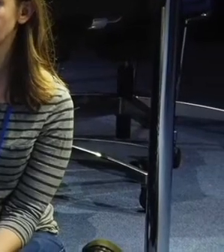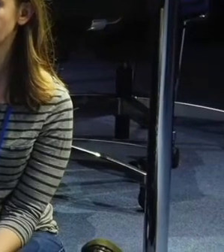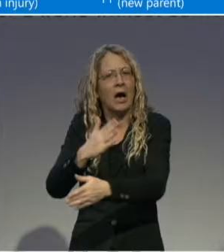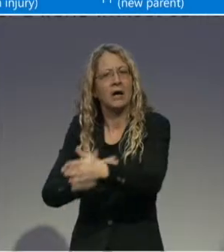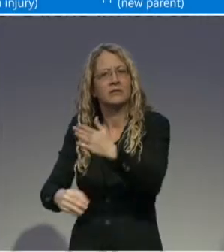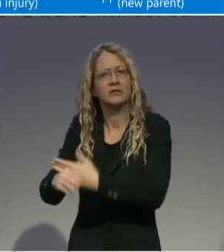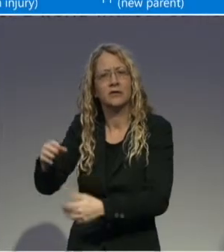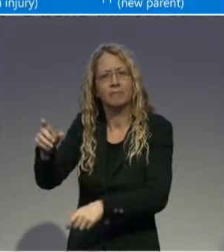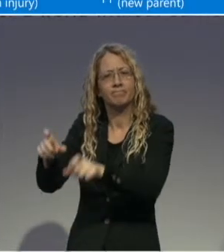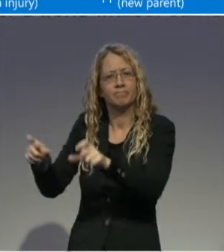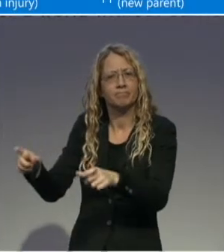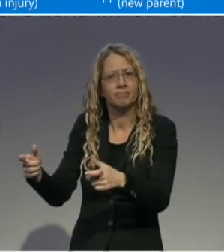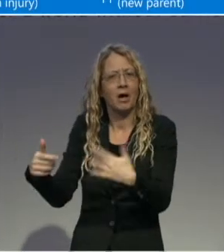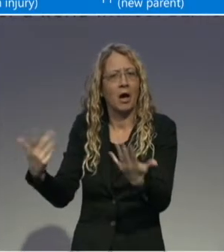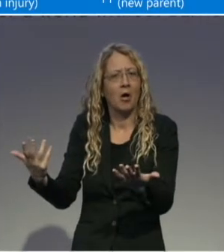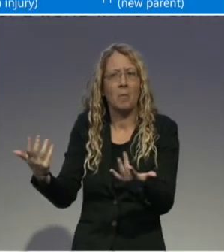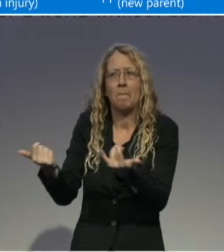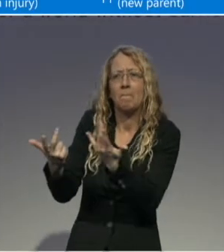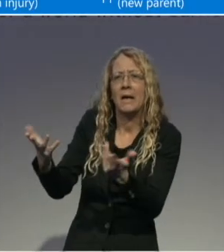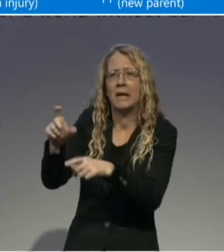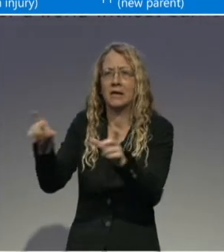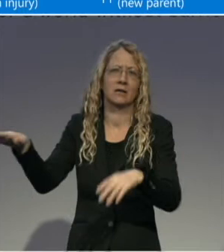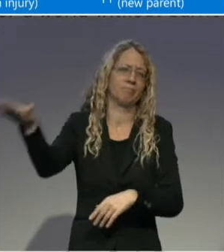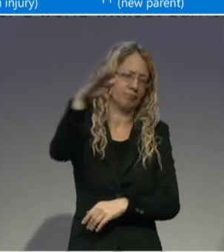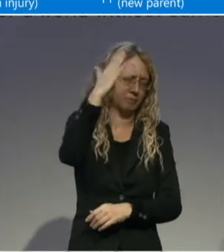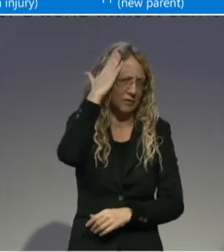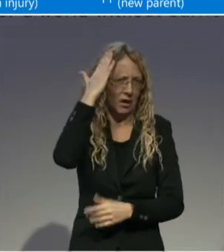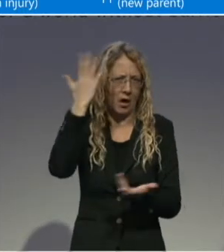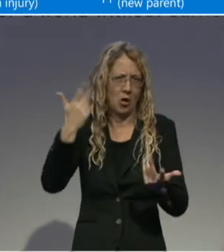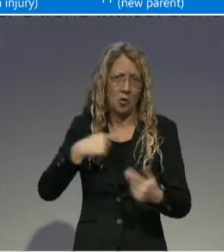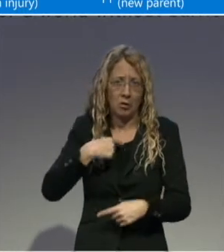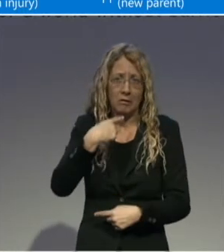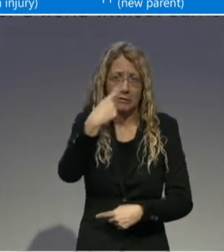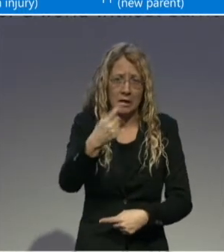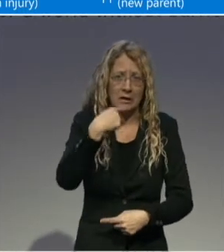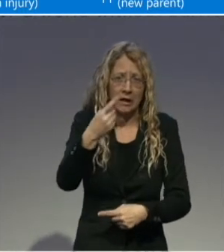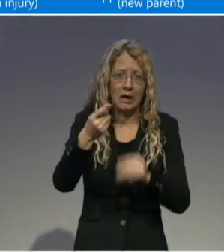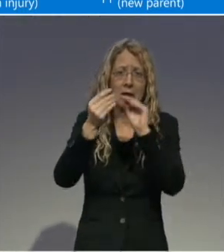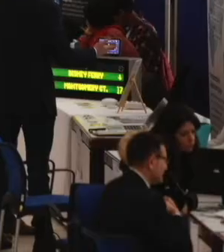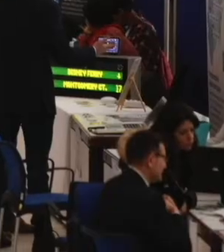I think this room more than any room understands the demographics of disability. It's big.